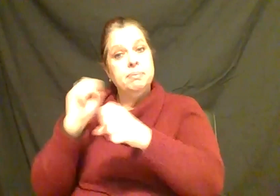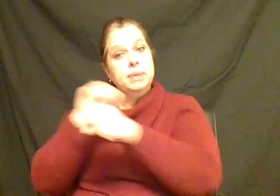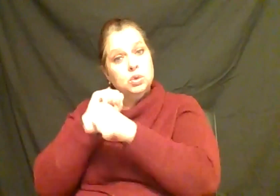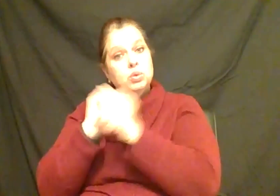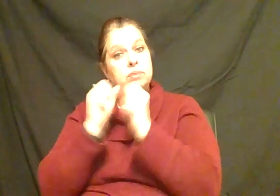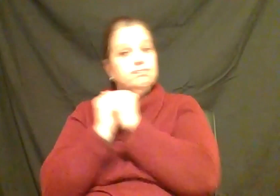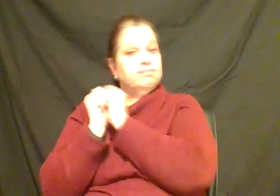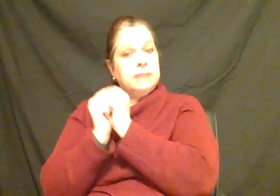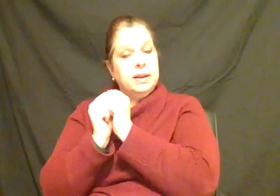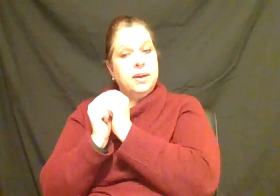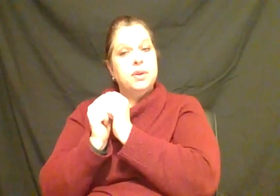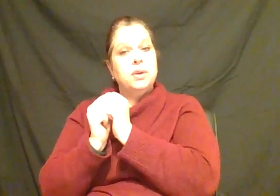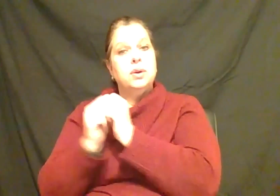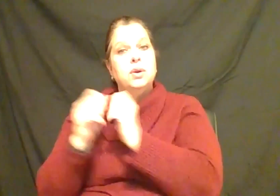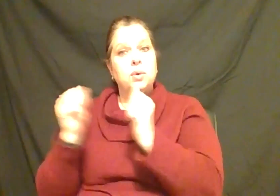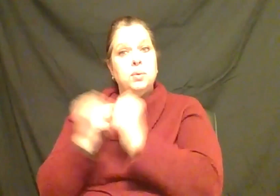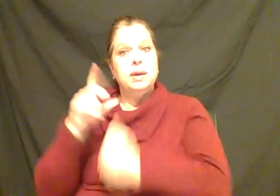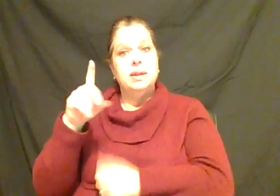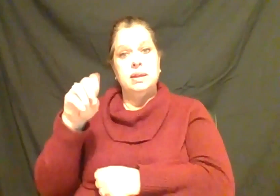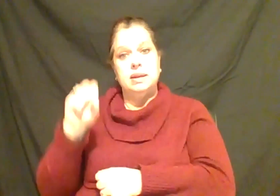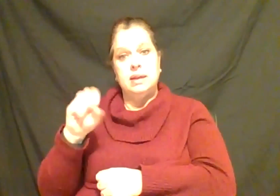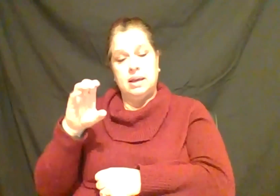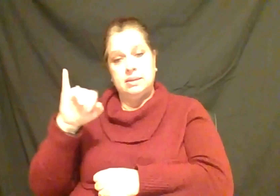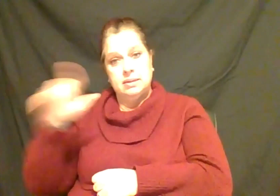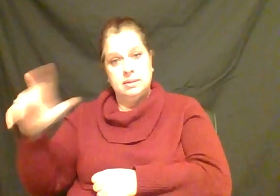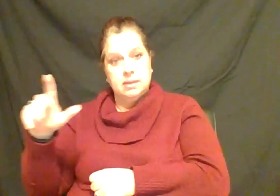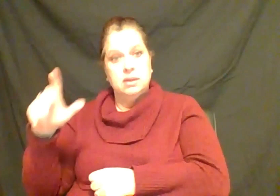docile our department of school leadership to make sure that we address all the questions that